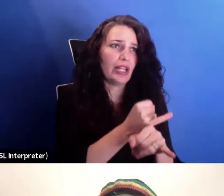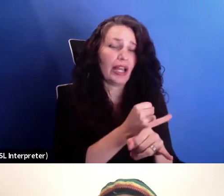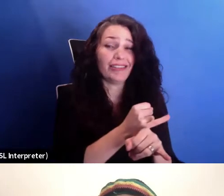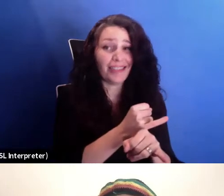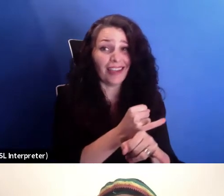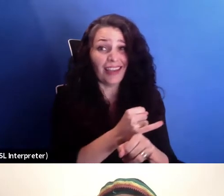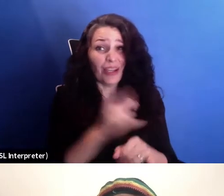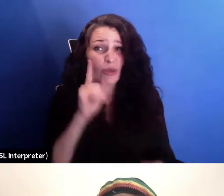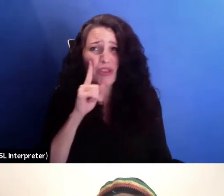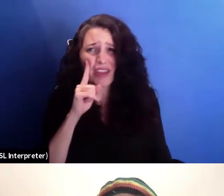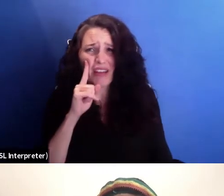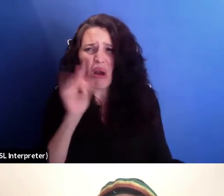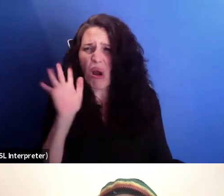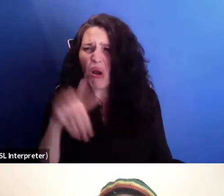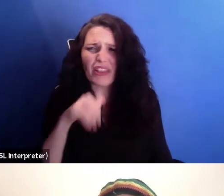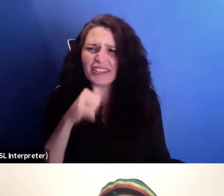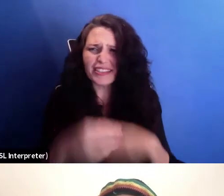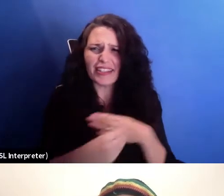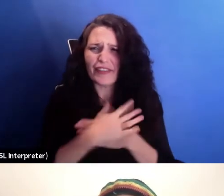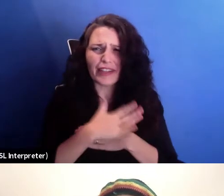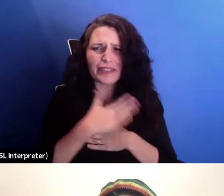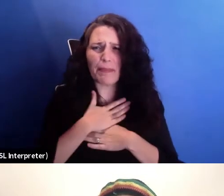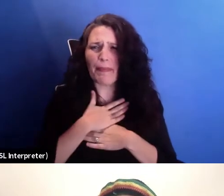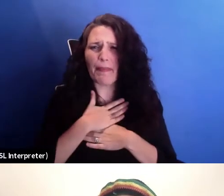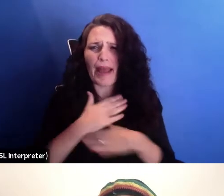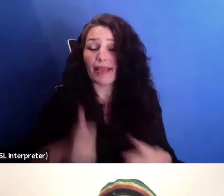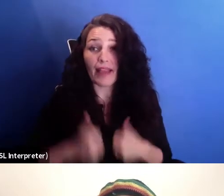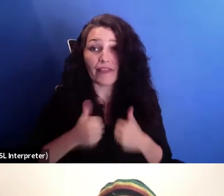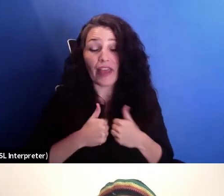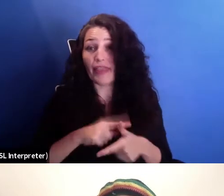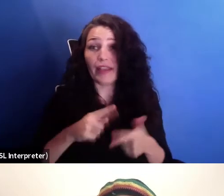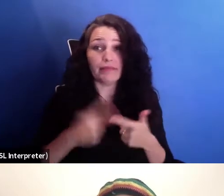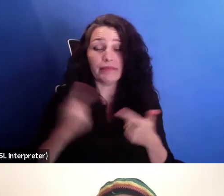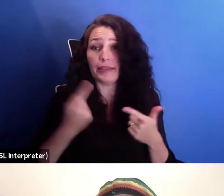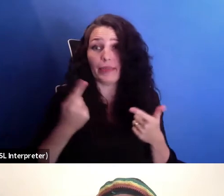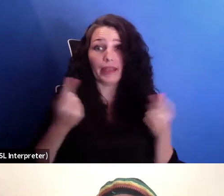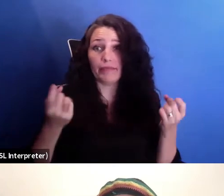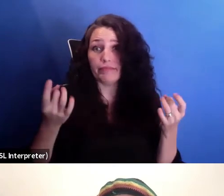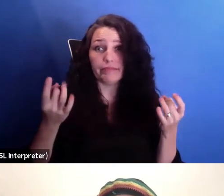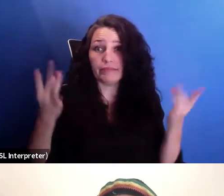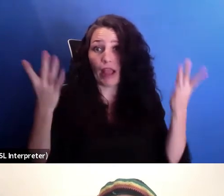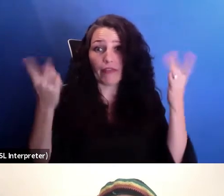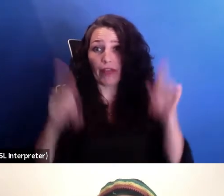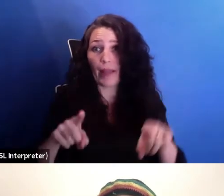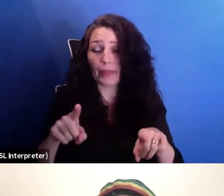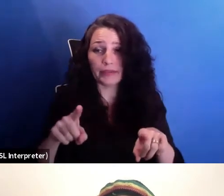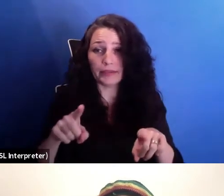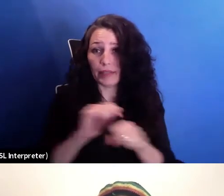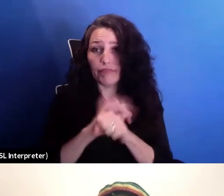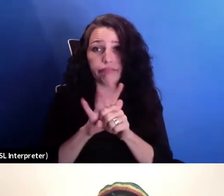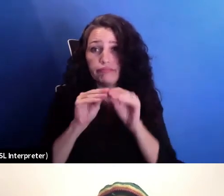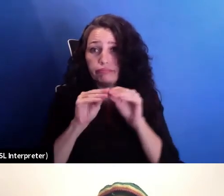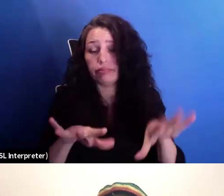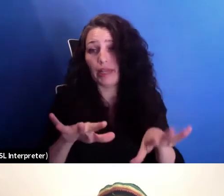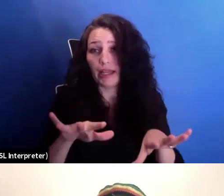and there's a pandemic and an outbreak which we're seeing increasingly, these kinds of things are really impacting all of us.